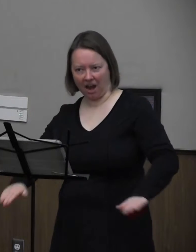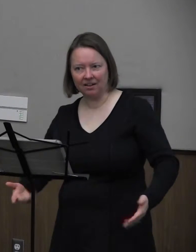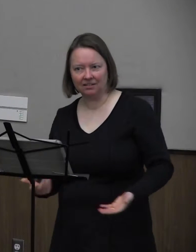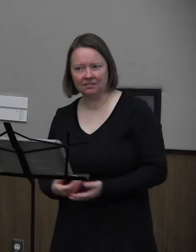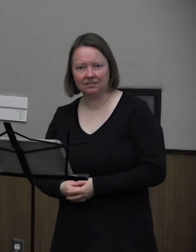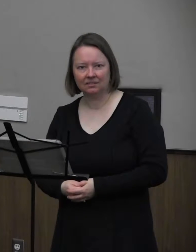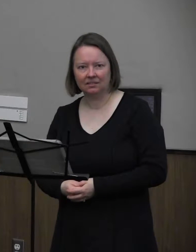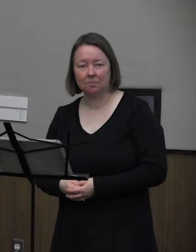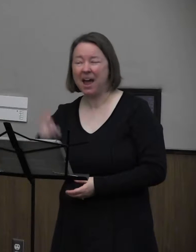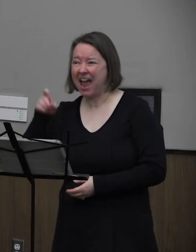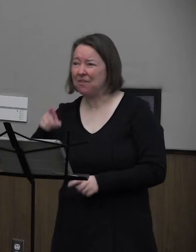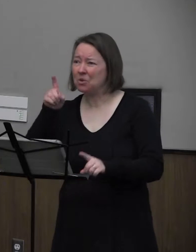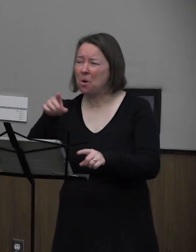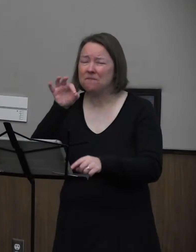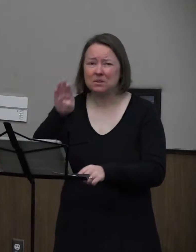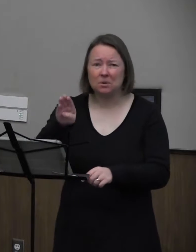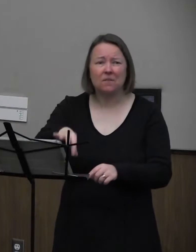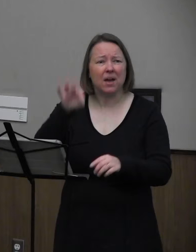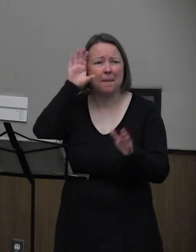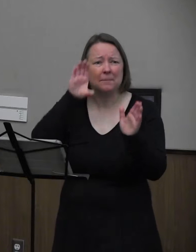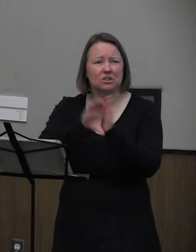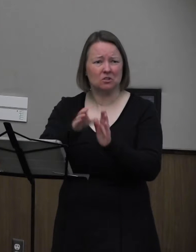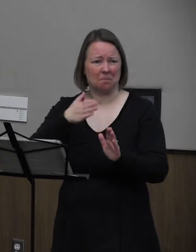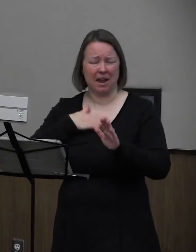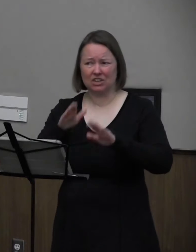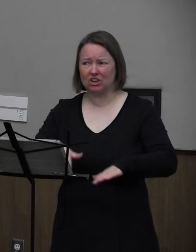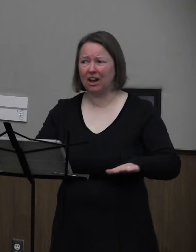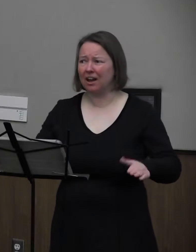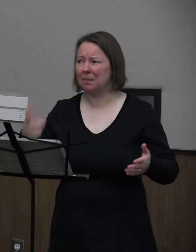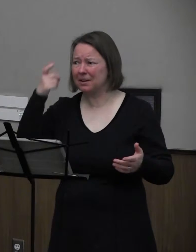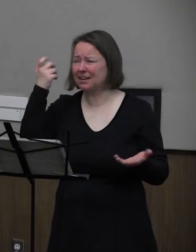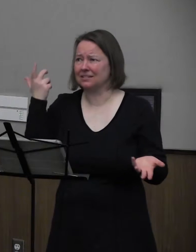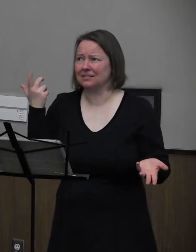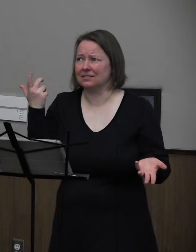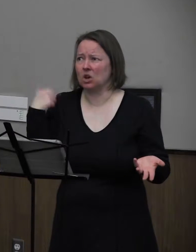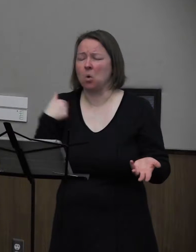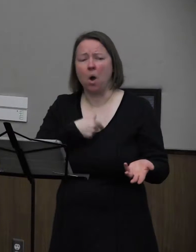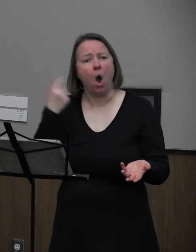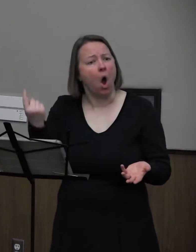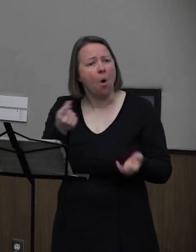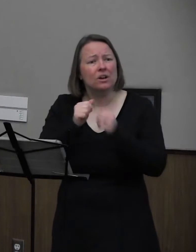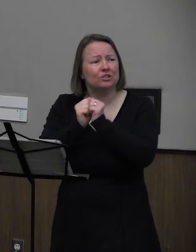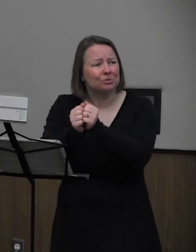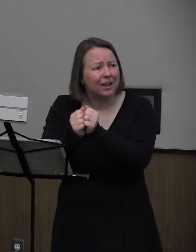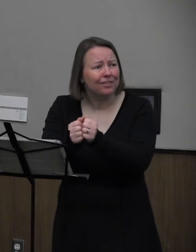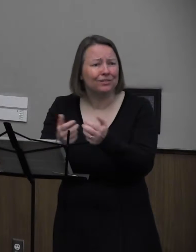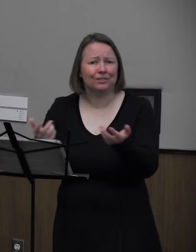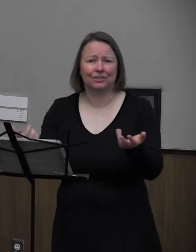But I have to go to Facebook to find pictures of my child, because we were always together.